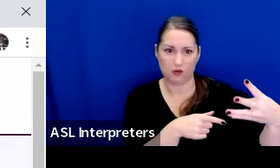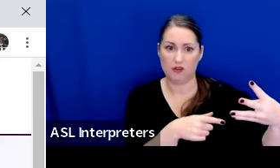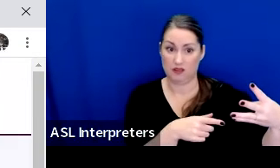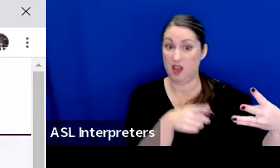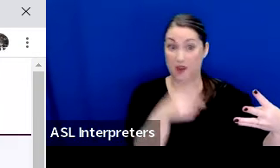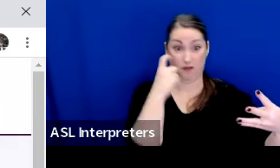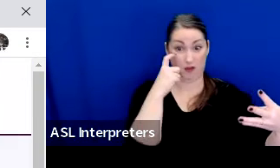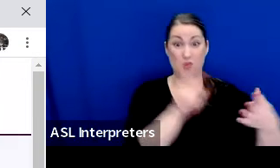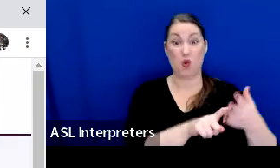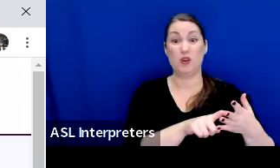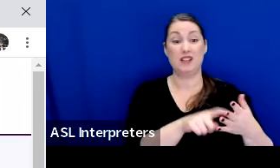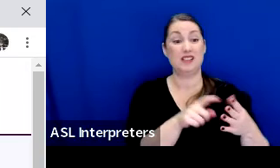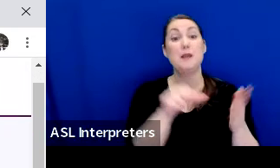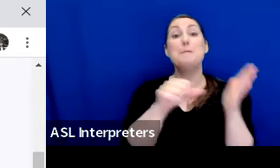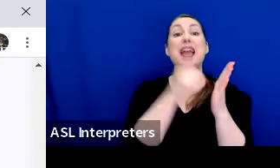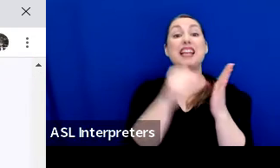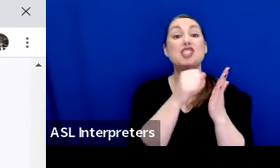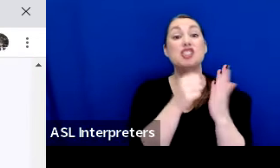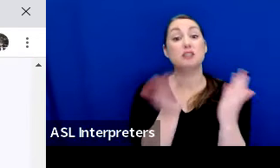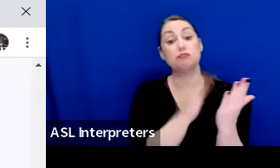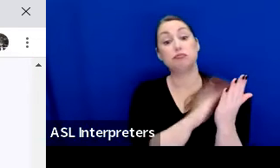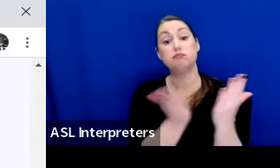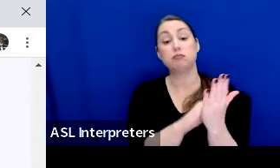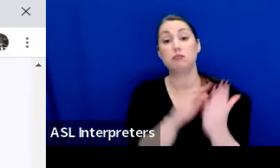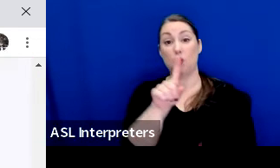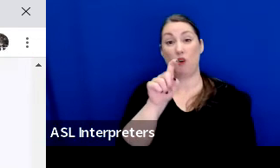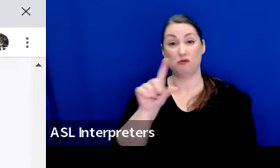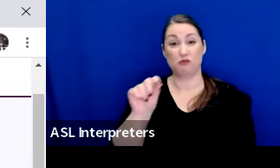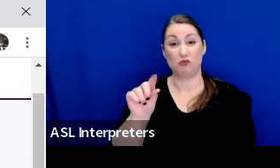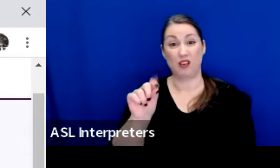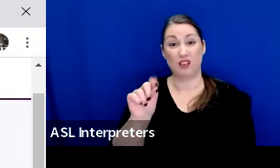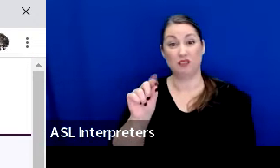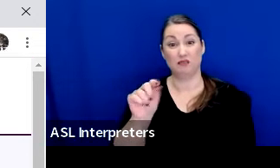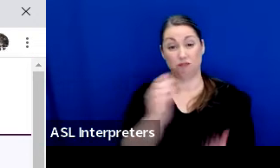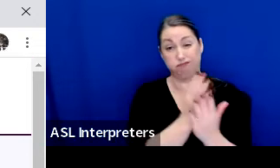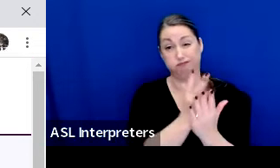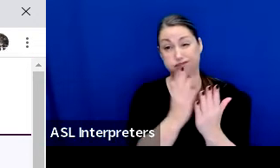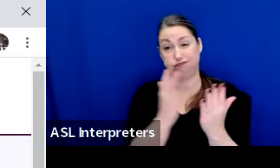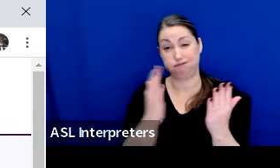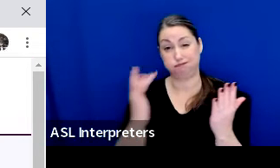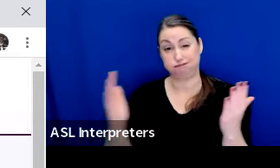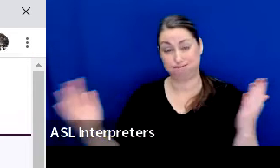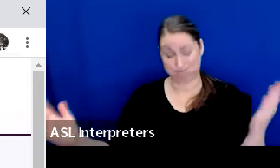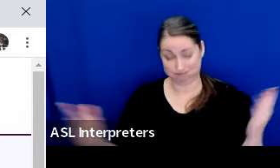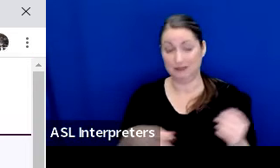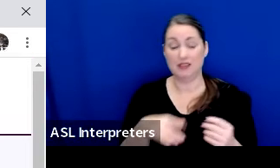there's 120 pages of questions, so you can by searching Typekit in a few words, you'll find whatever you need, basically.